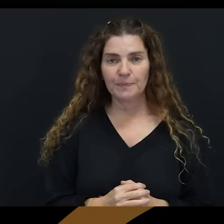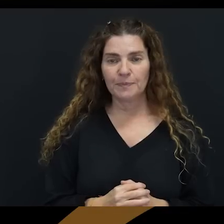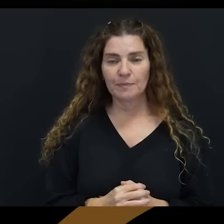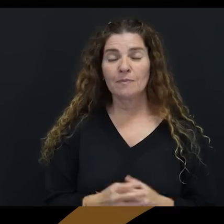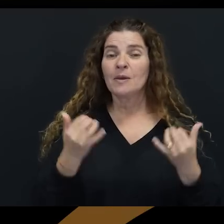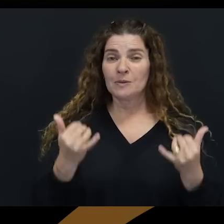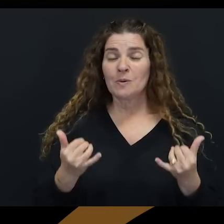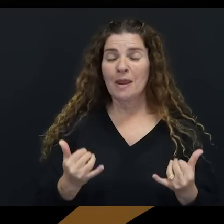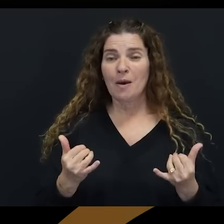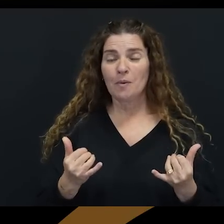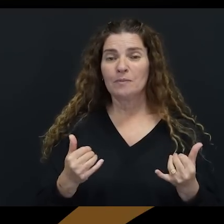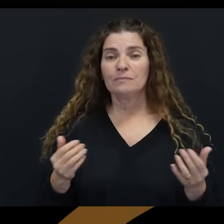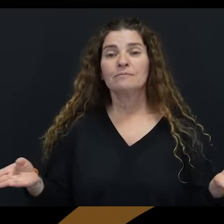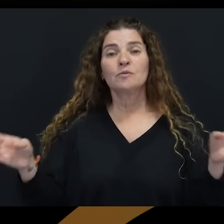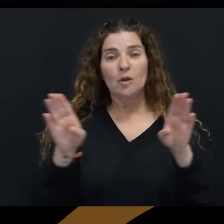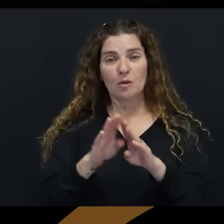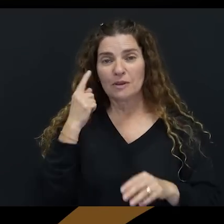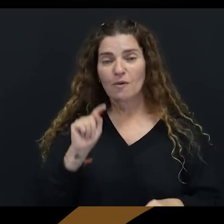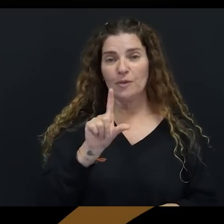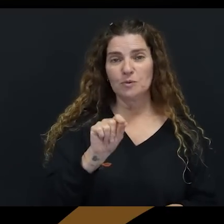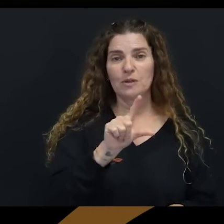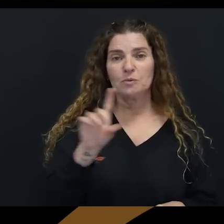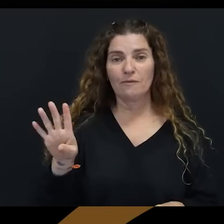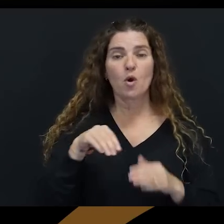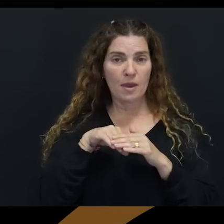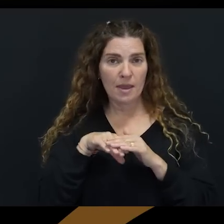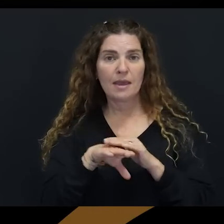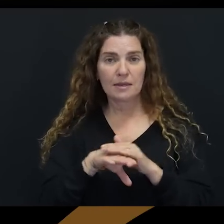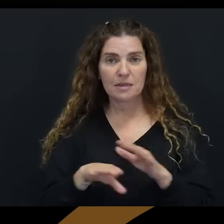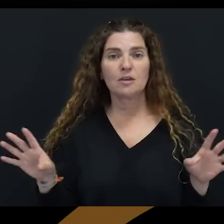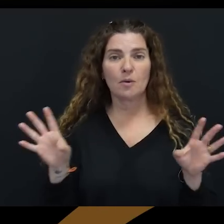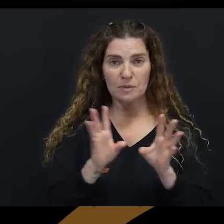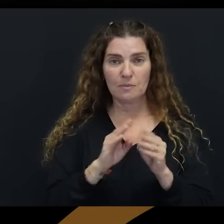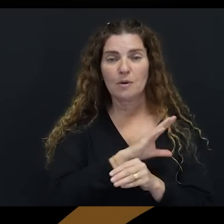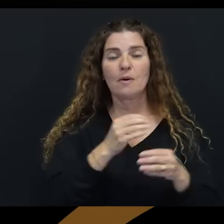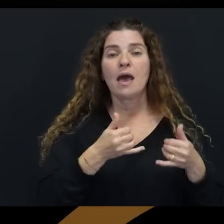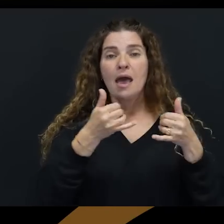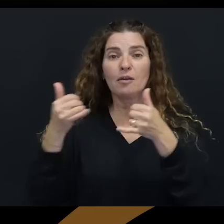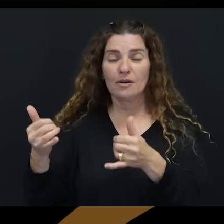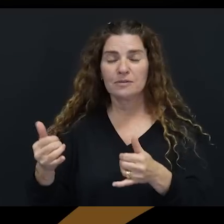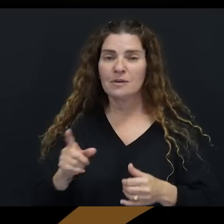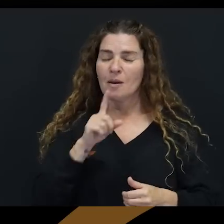So as we come to a close with our 2024 Accessibility Symposium and Awards,